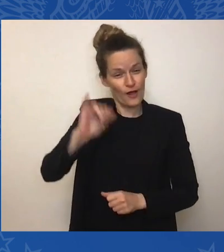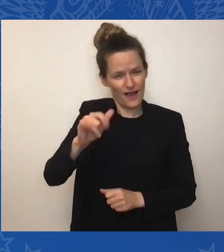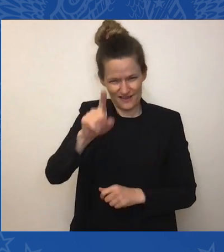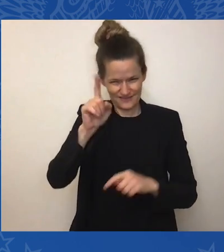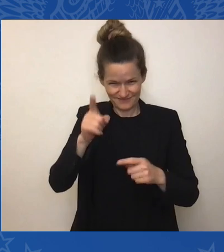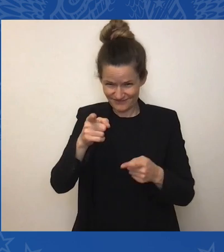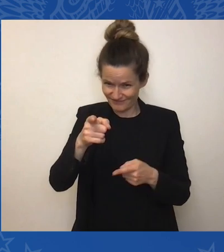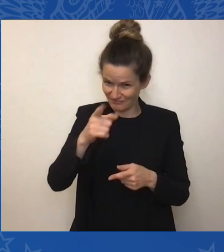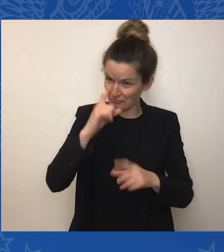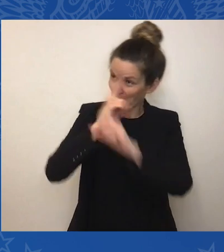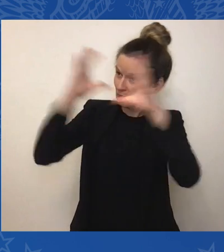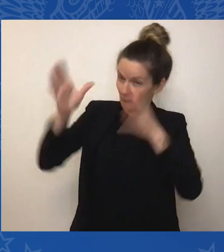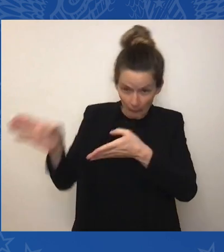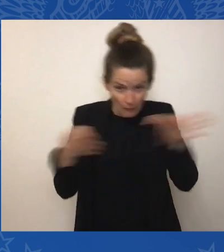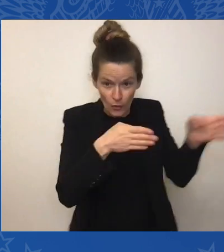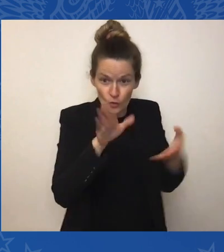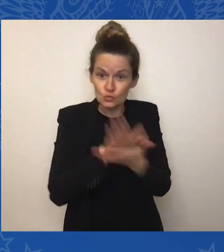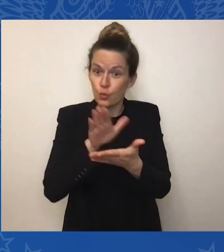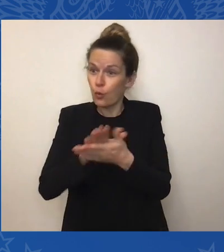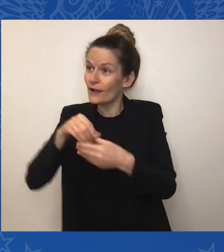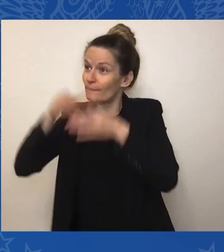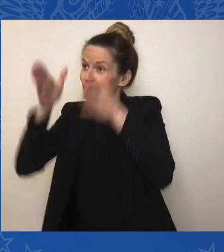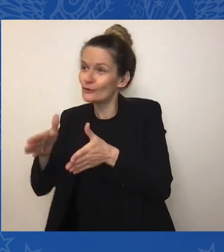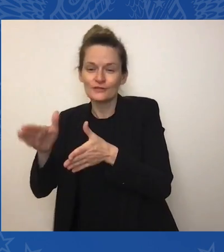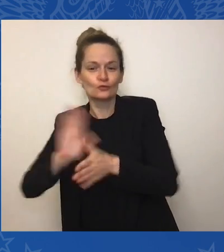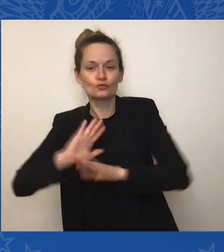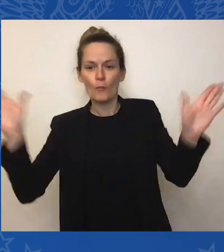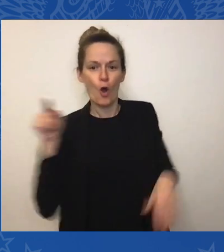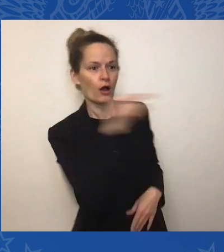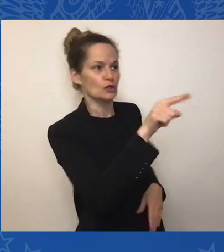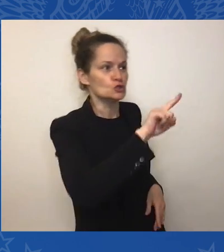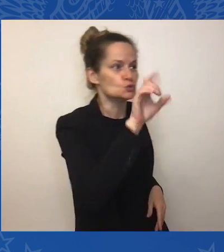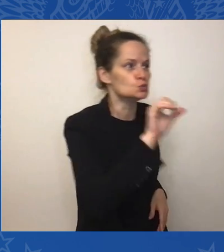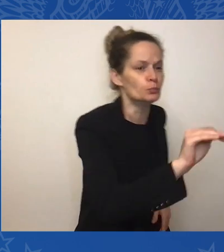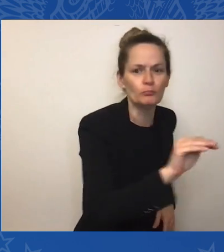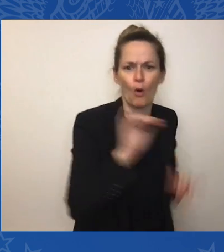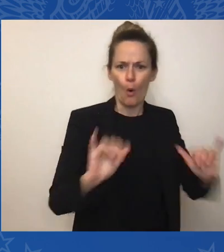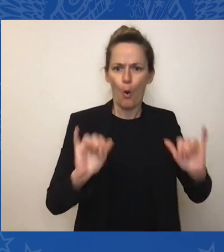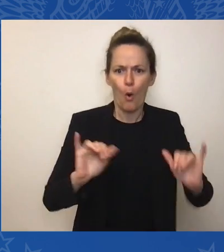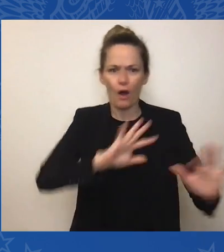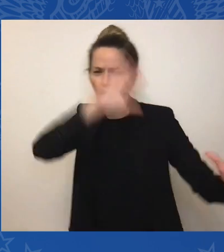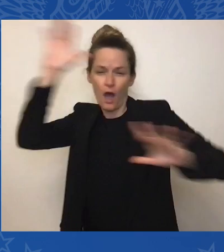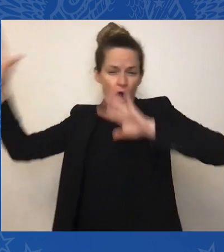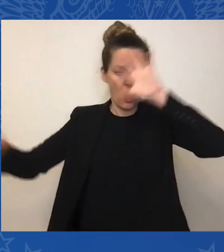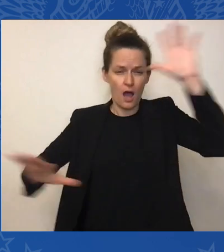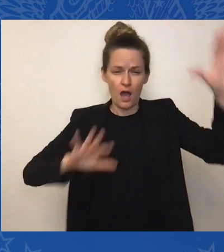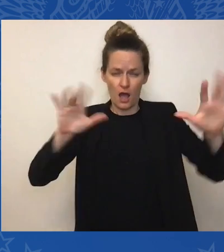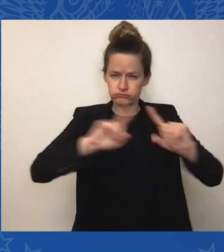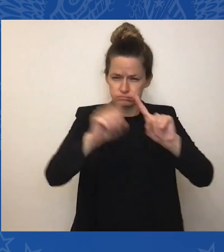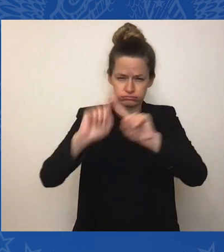But you got through it. And it took an extraordinary commitment, determination, and resolve to do it.